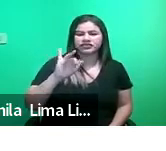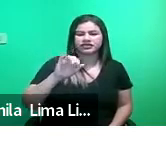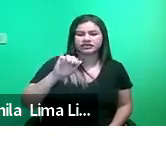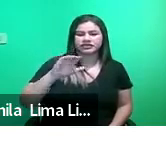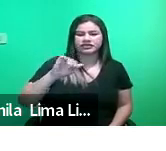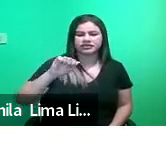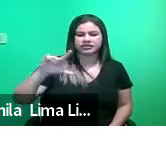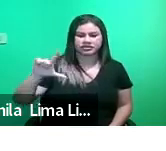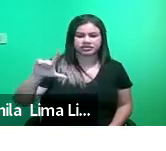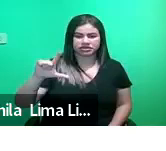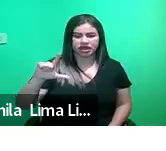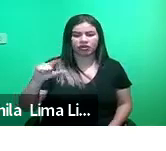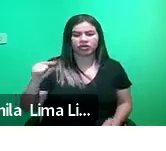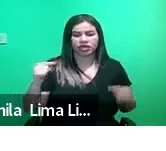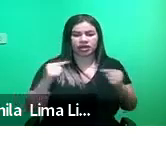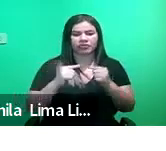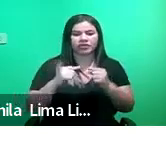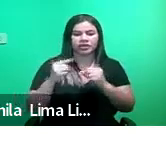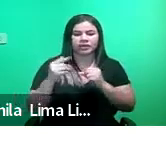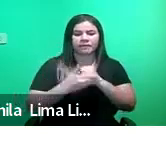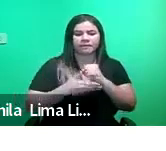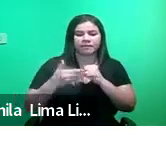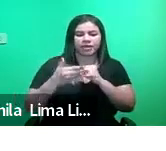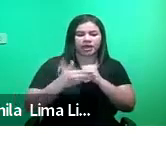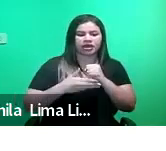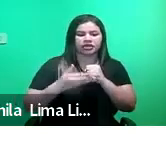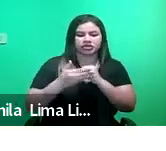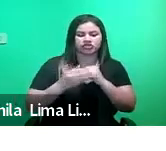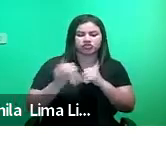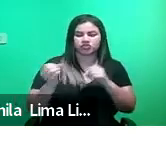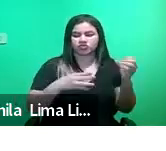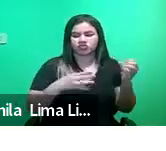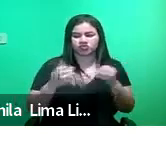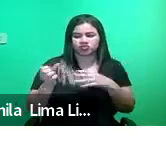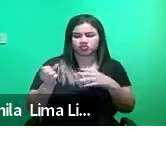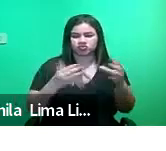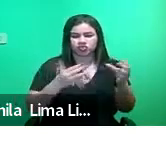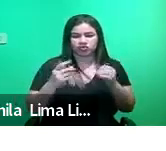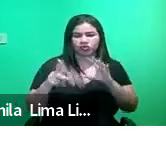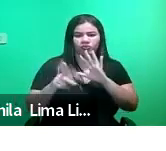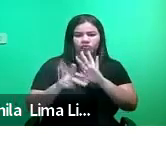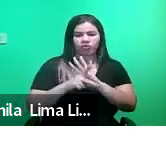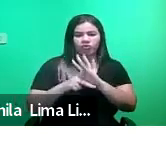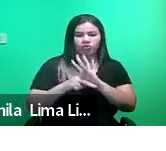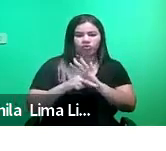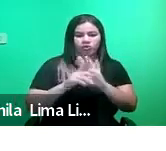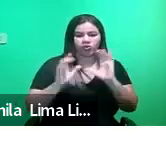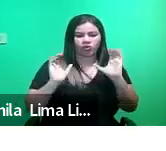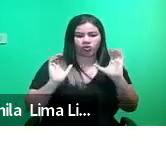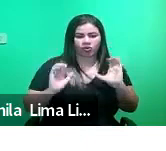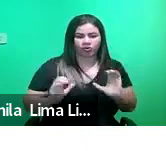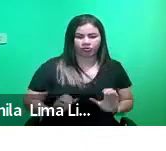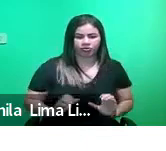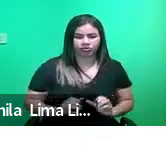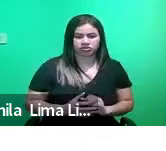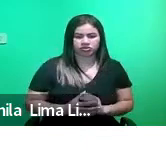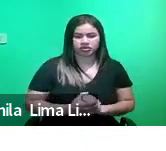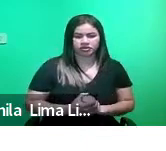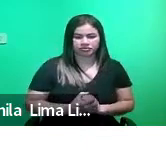ishes ishes higher from higher from elementary ary so the so the presence of created stimuli, of created stimuli created